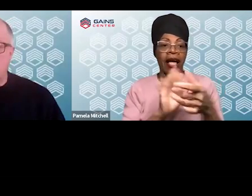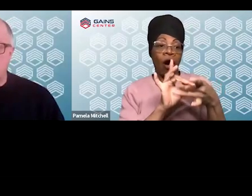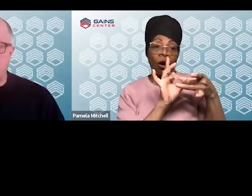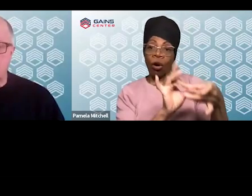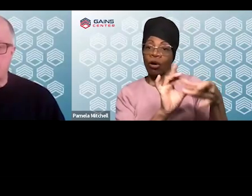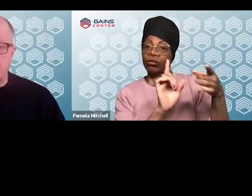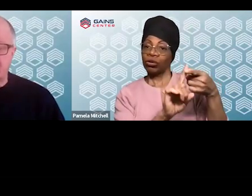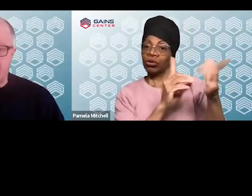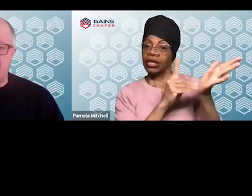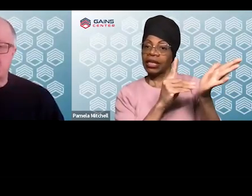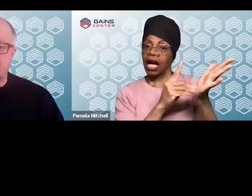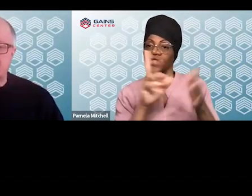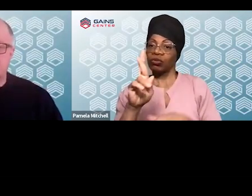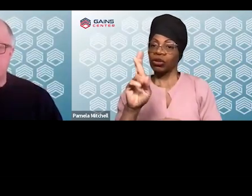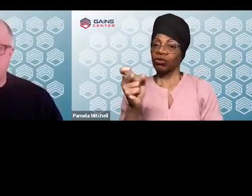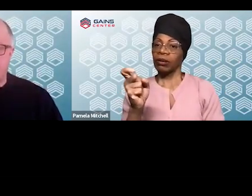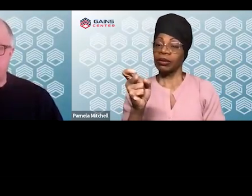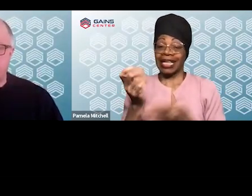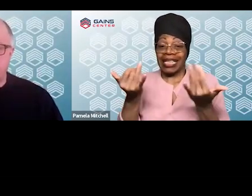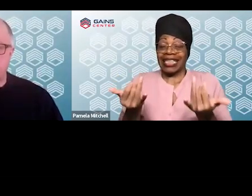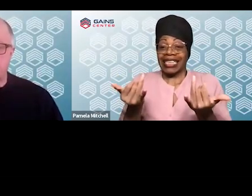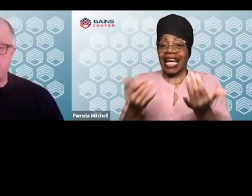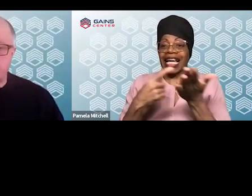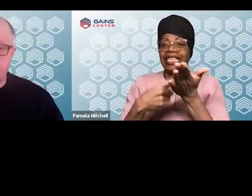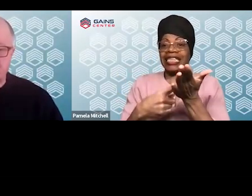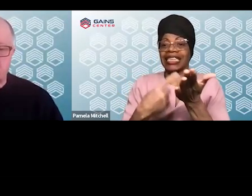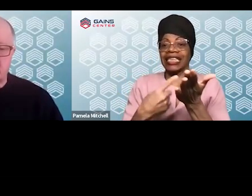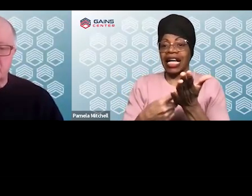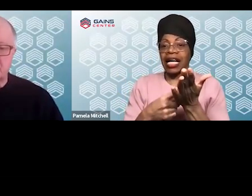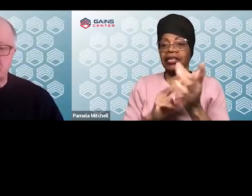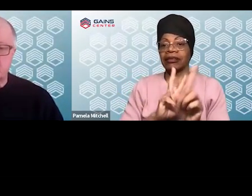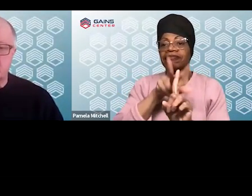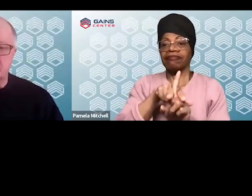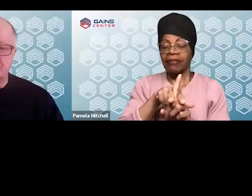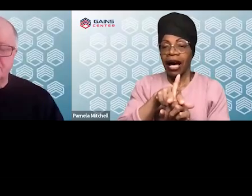But what we're gonna talk about today is it's application for people with stimulant use disorder.